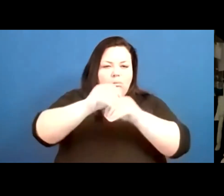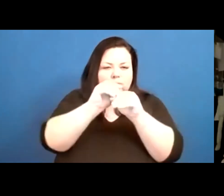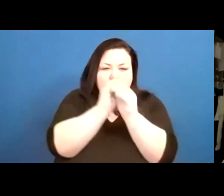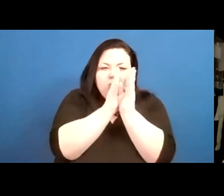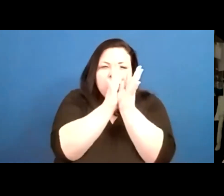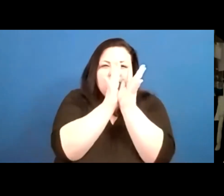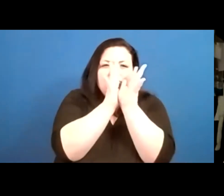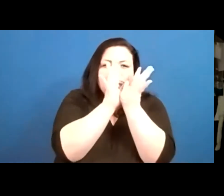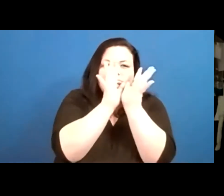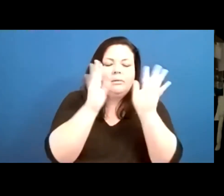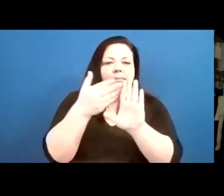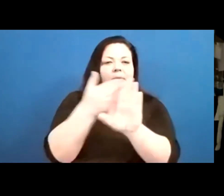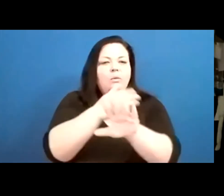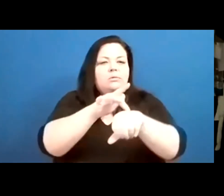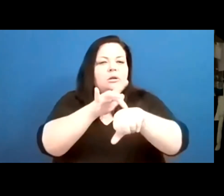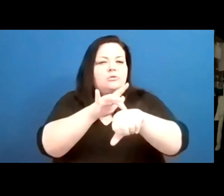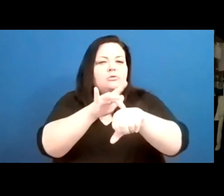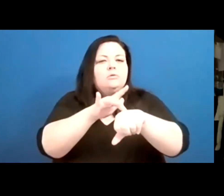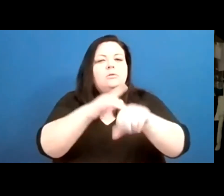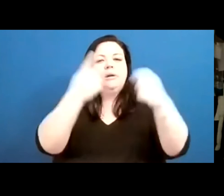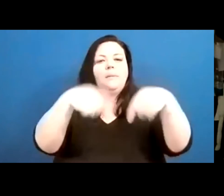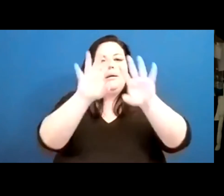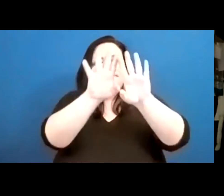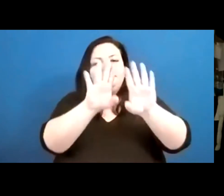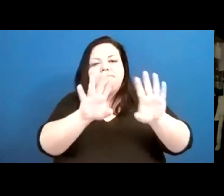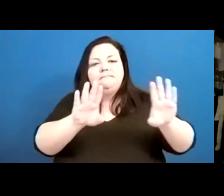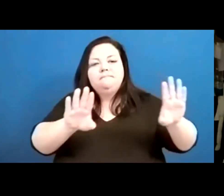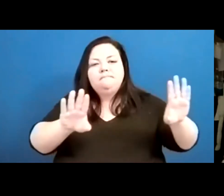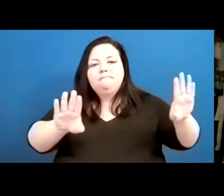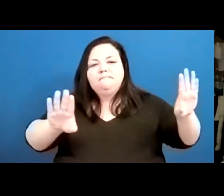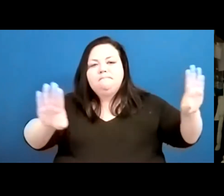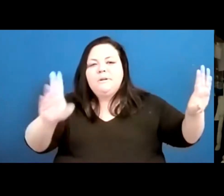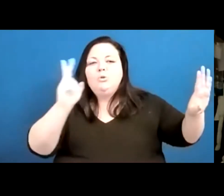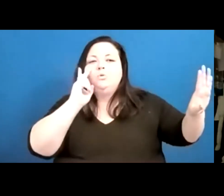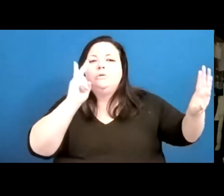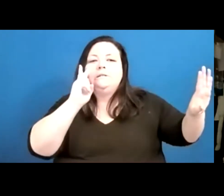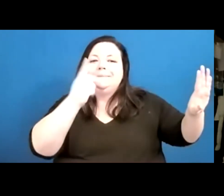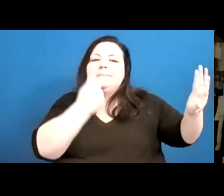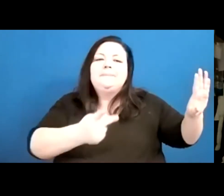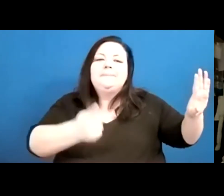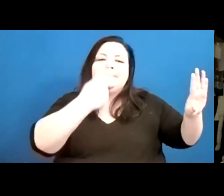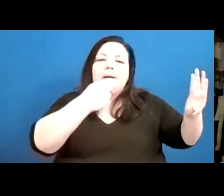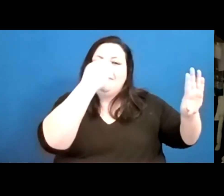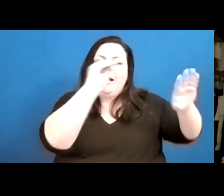your touch. The curtains open on the end of our past./ Pink trumpets on the vines bare to the hummingbirds./